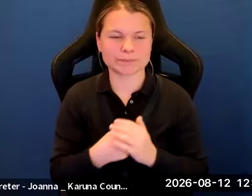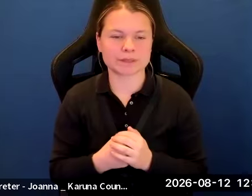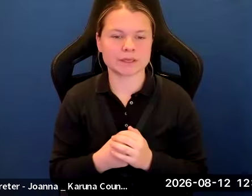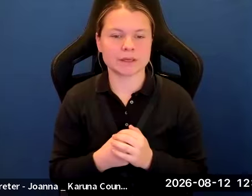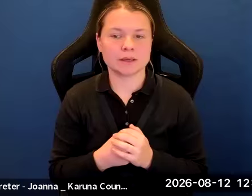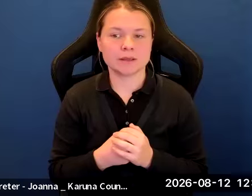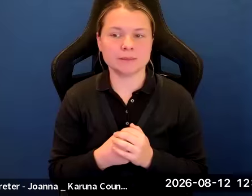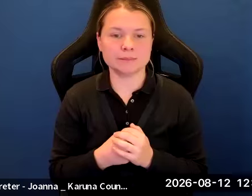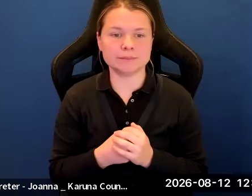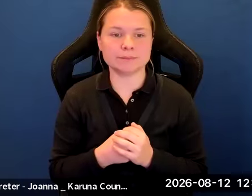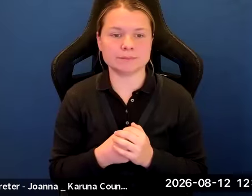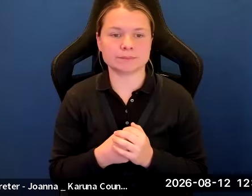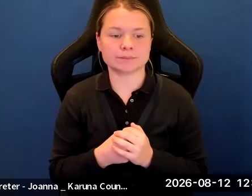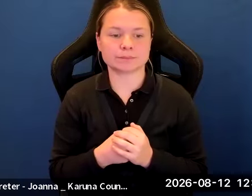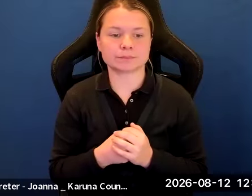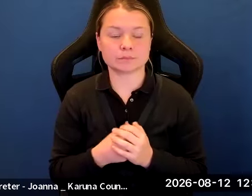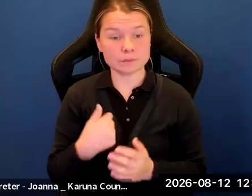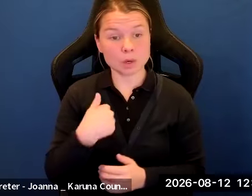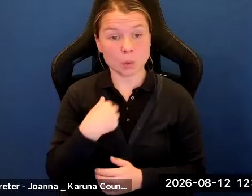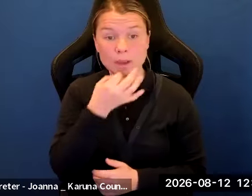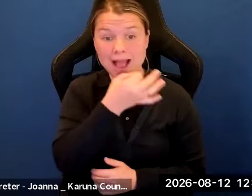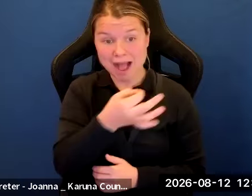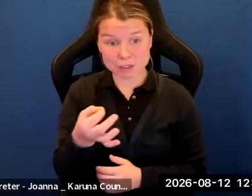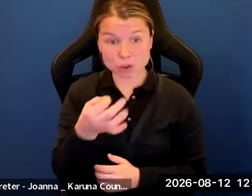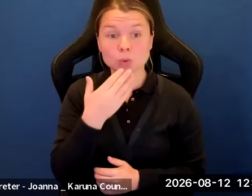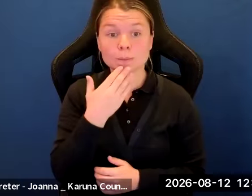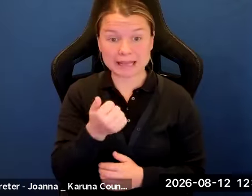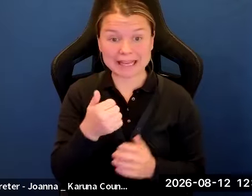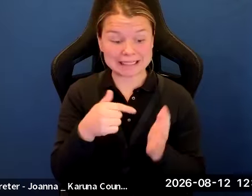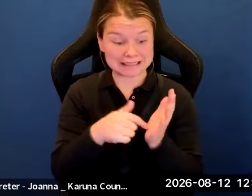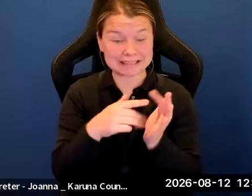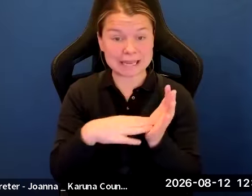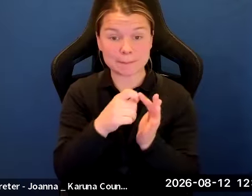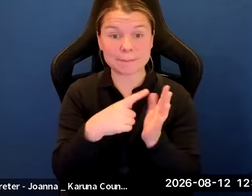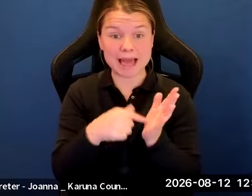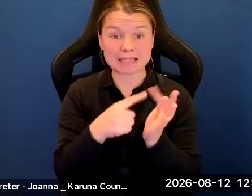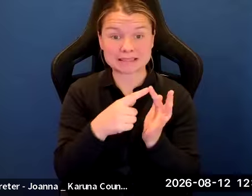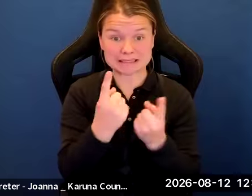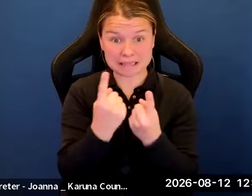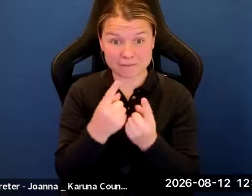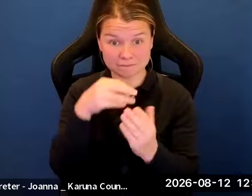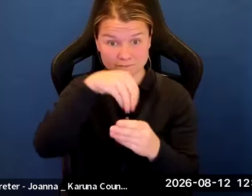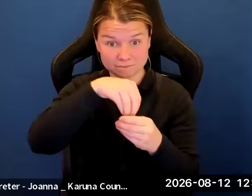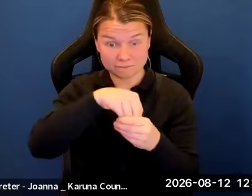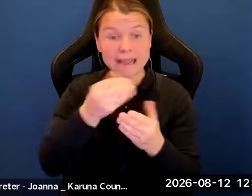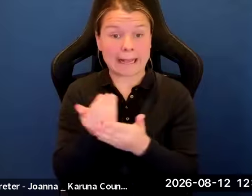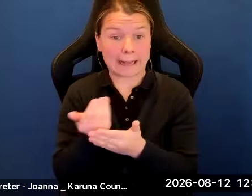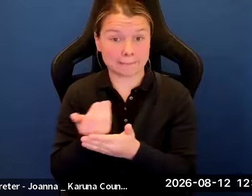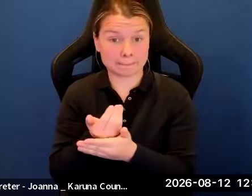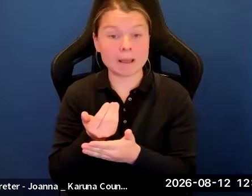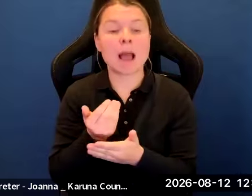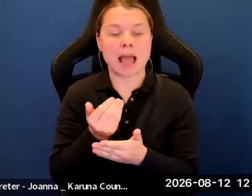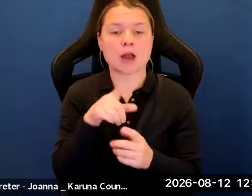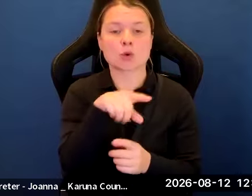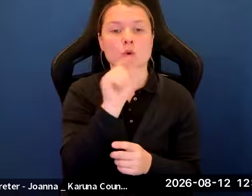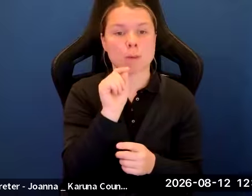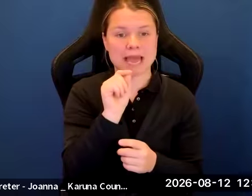on the information page